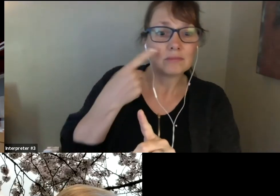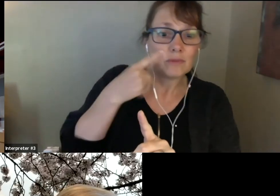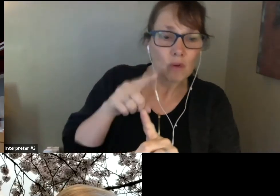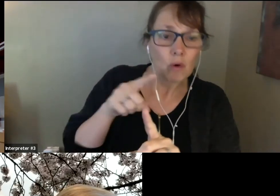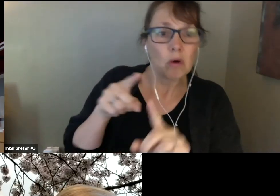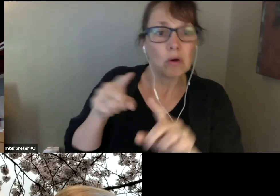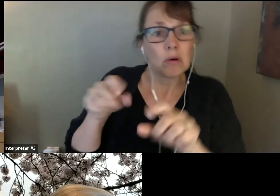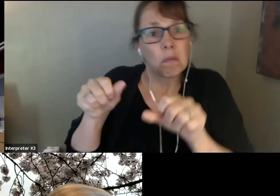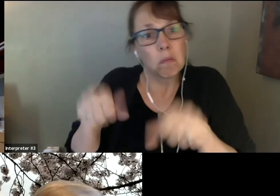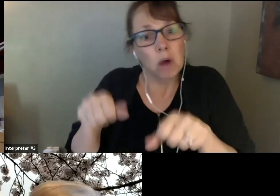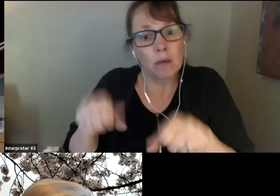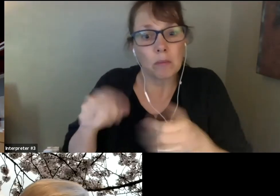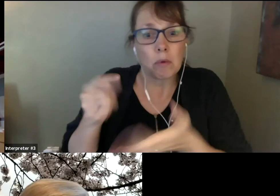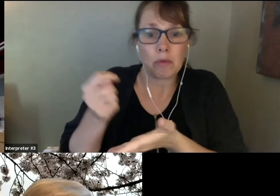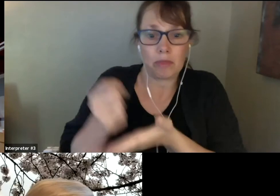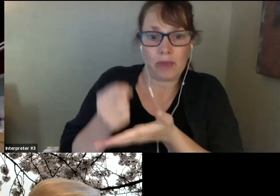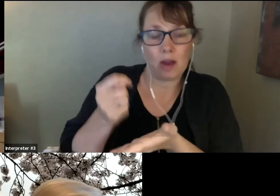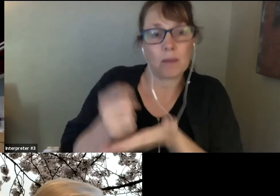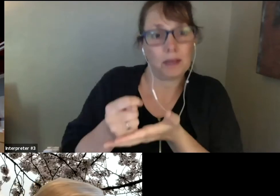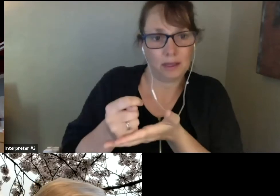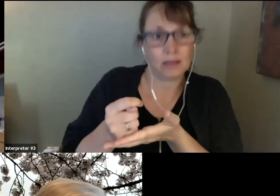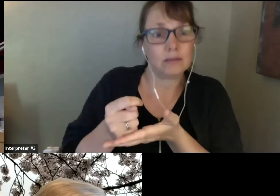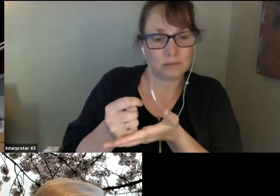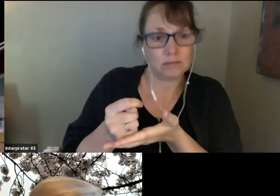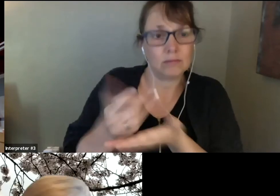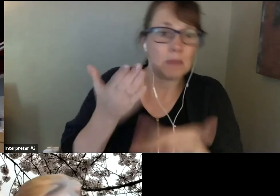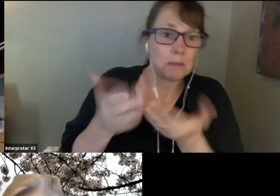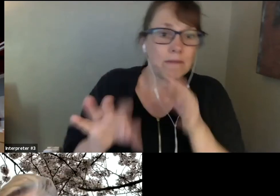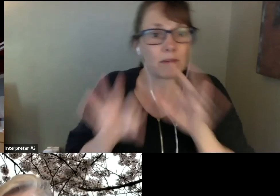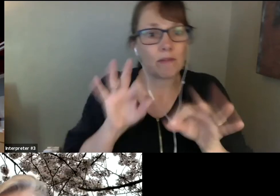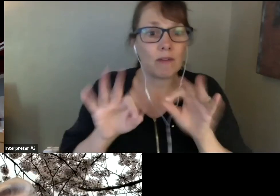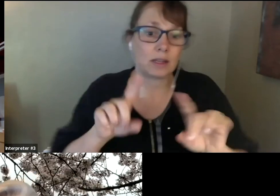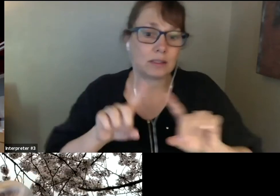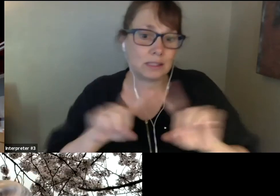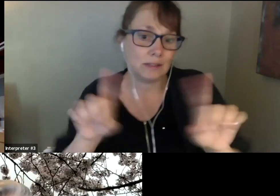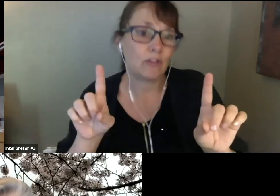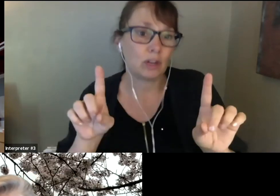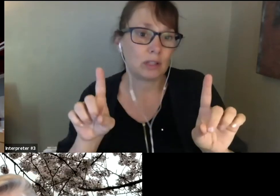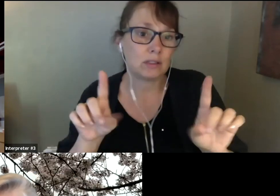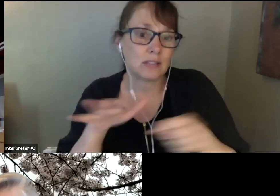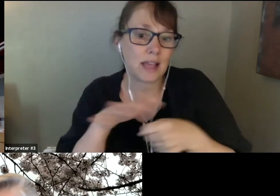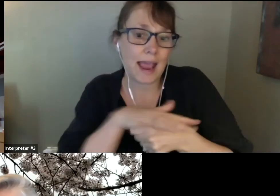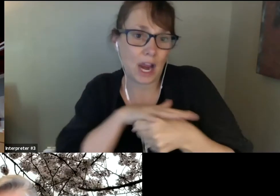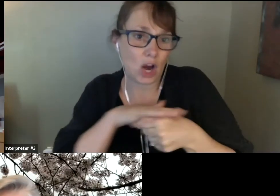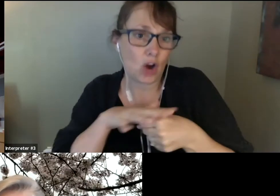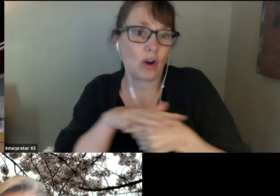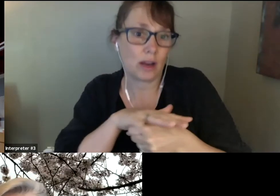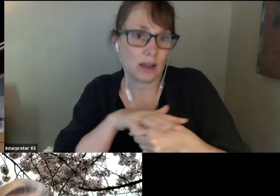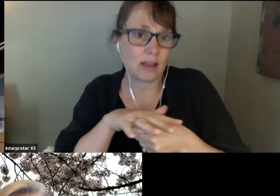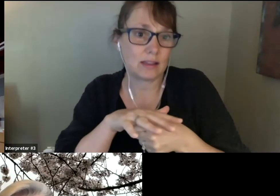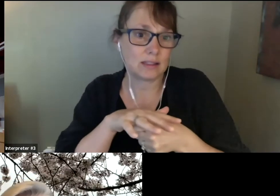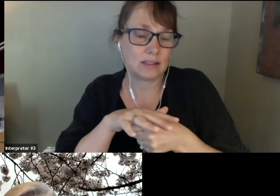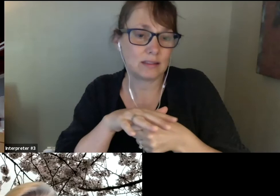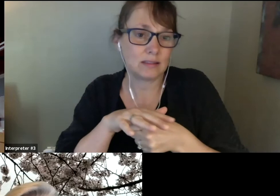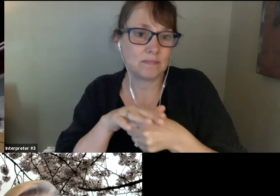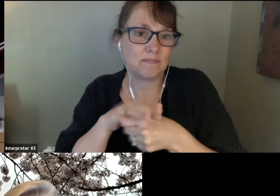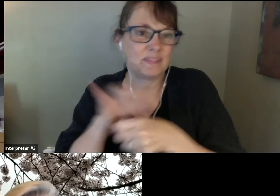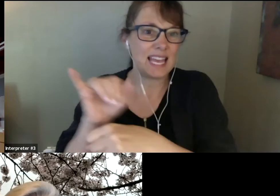So if we can find out the kinds of areas that industry folks have been interested in, we